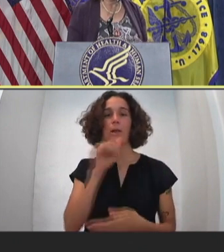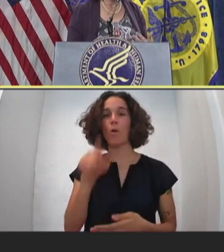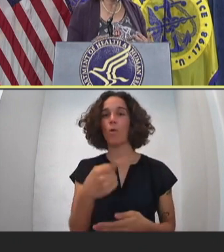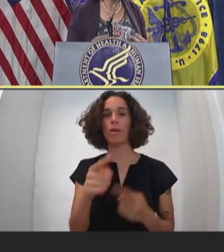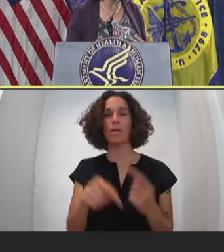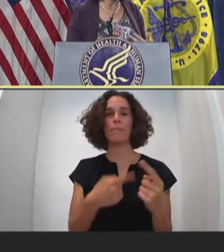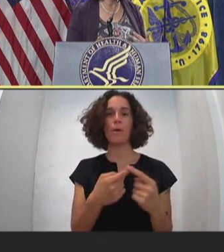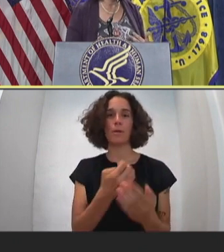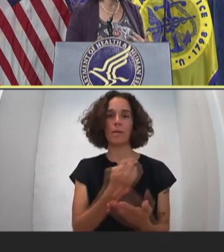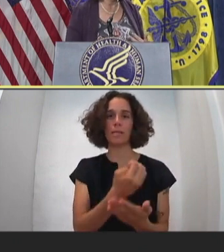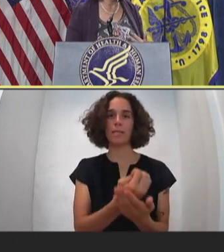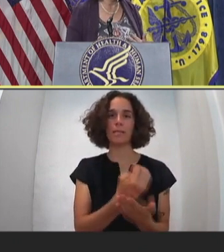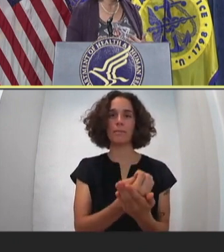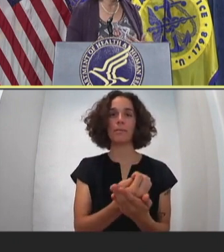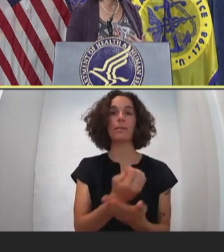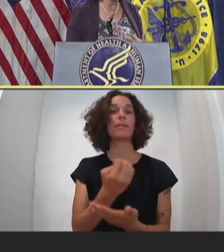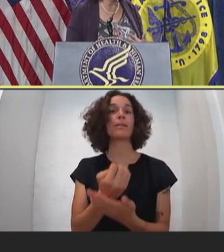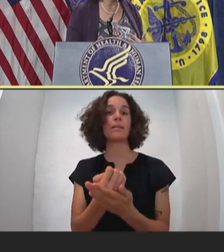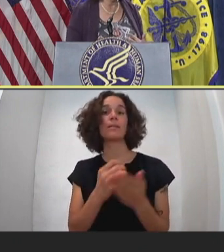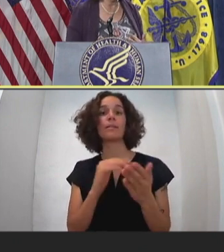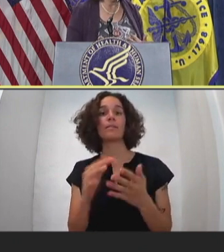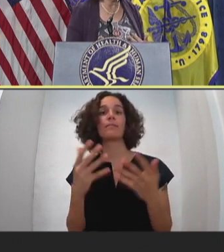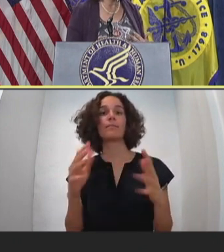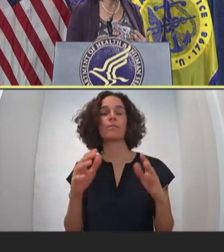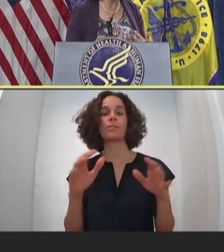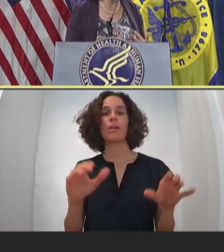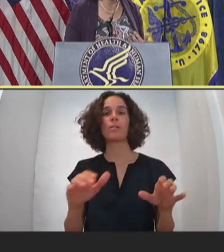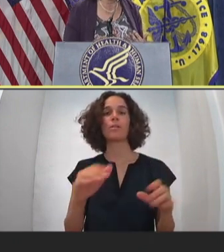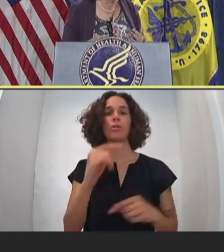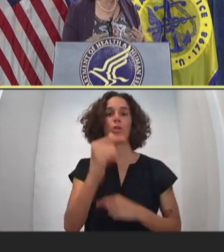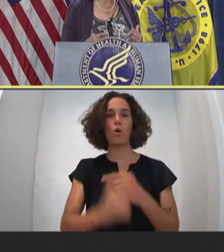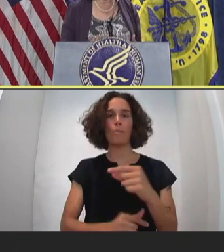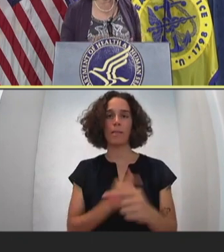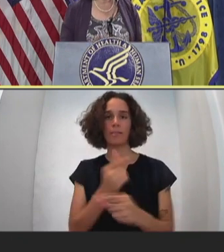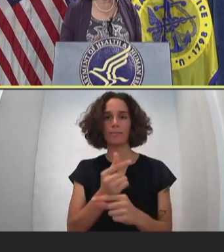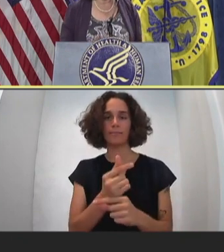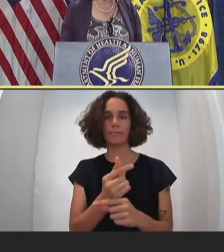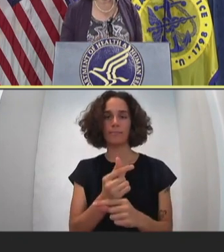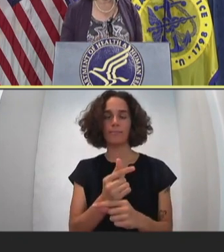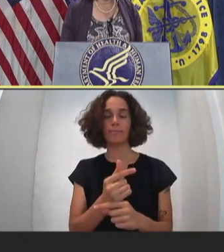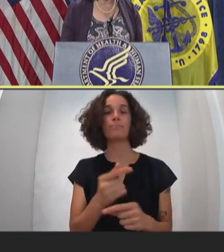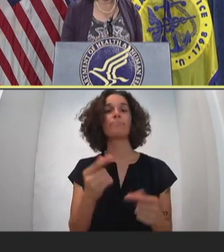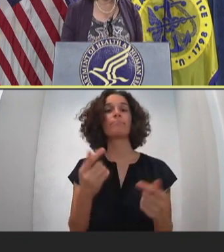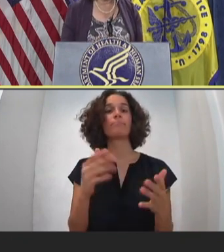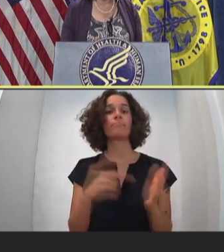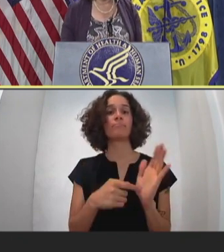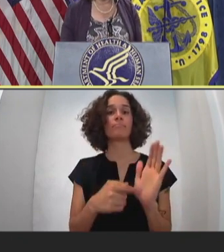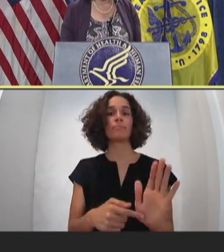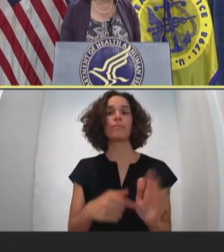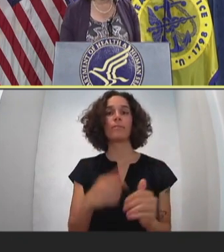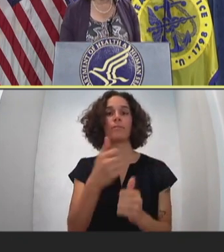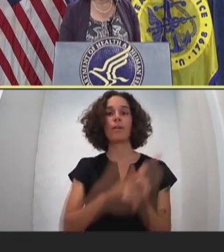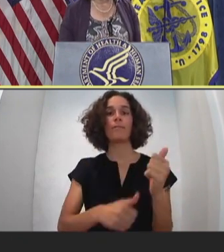Economic studies have been done globally. And they've shown that for every dollar invested,